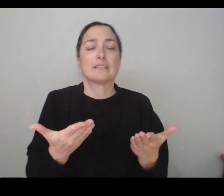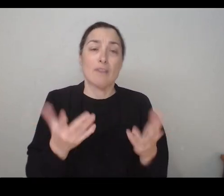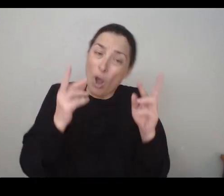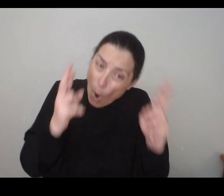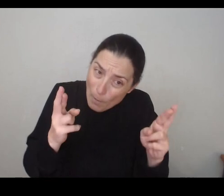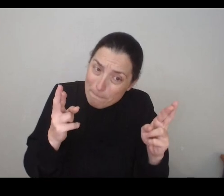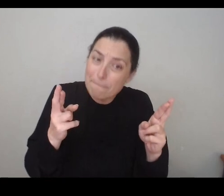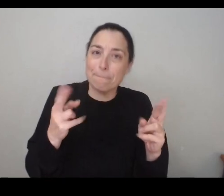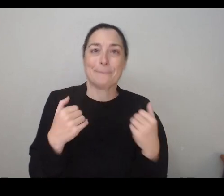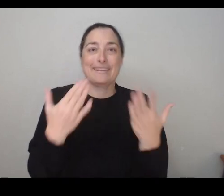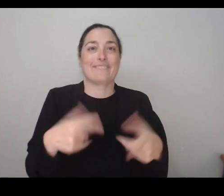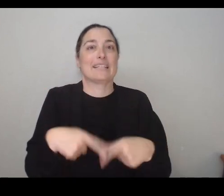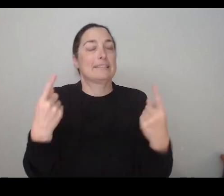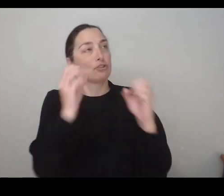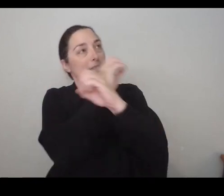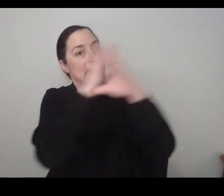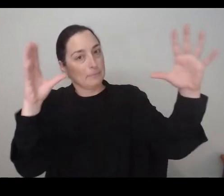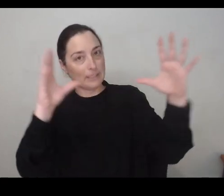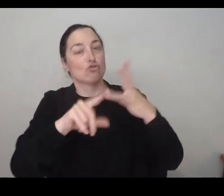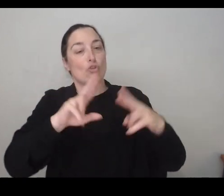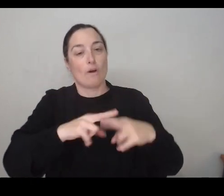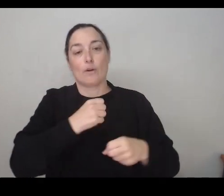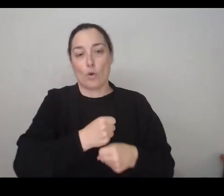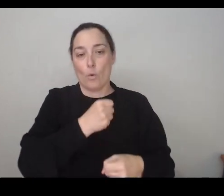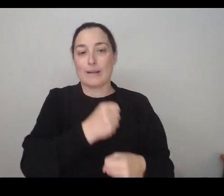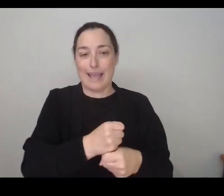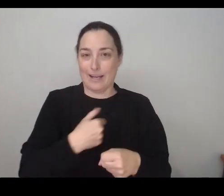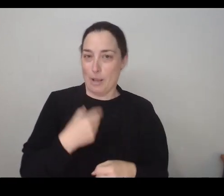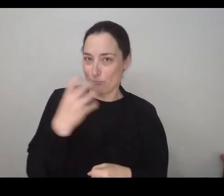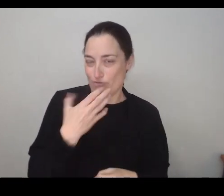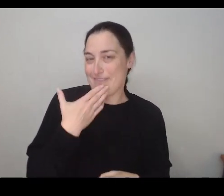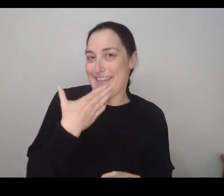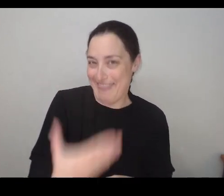a different image of Gauguin. I'm sorry. Thank you for your attention.